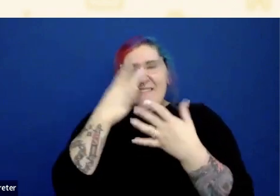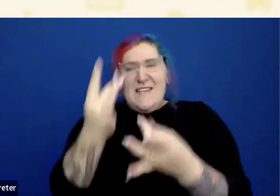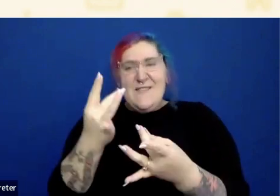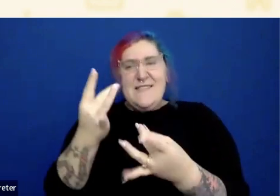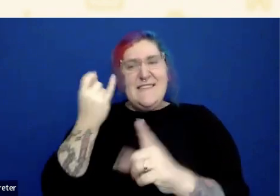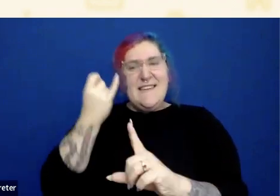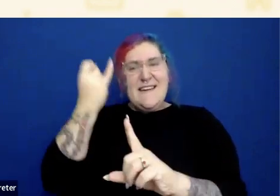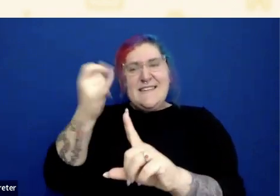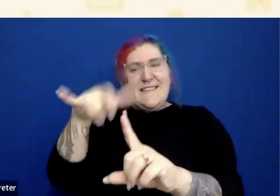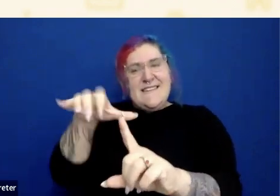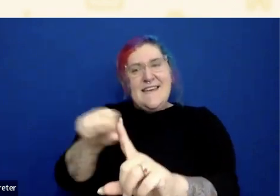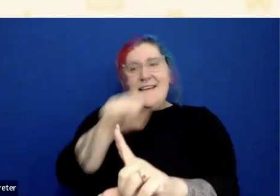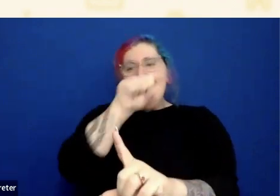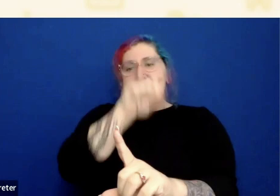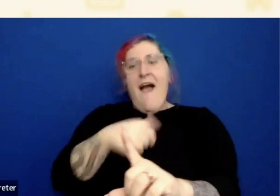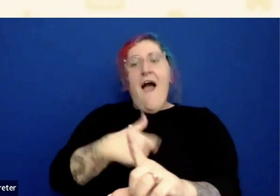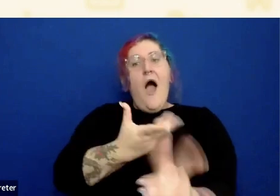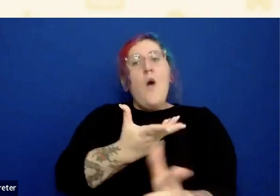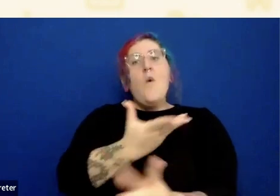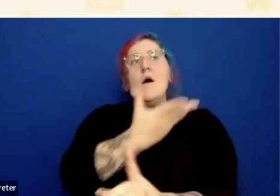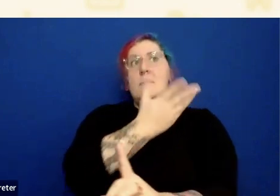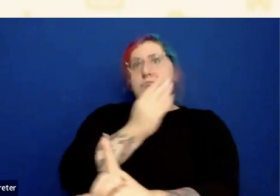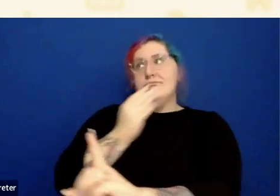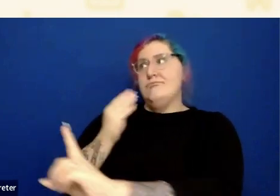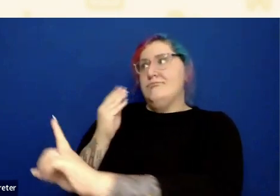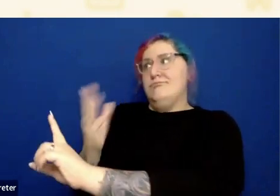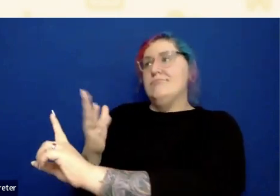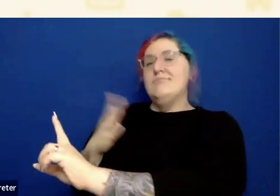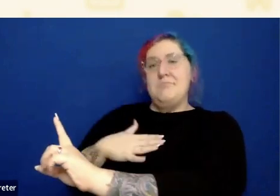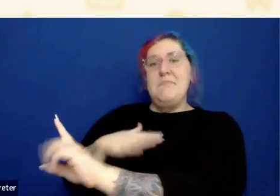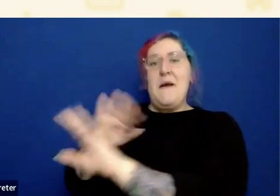which I will take back as yet another program.